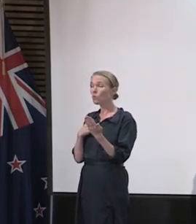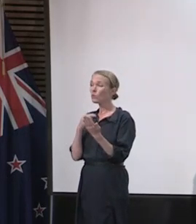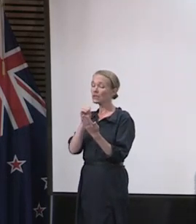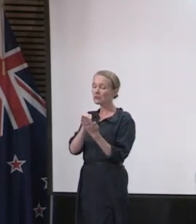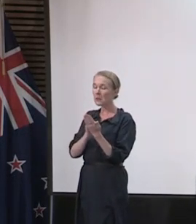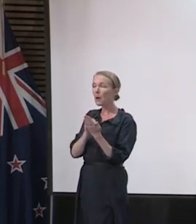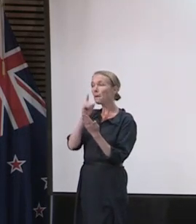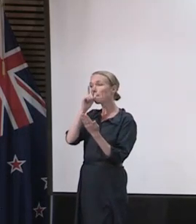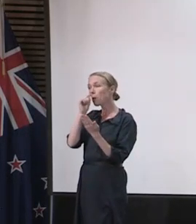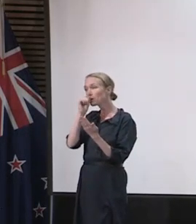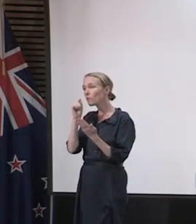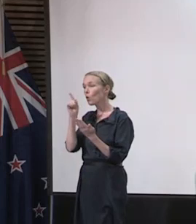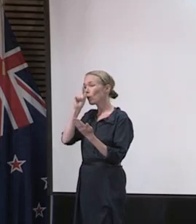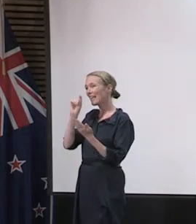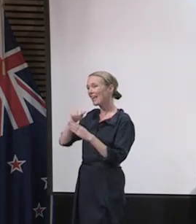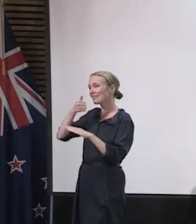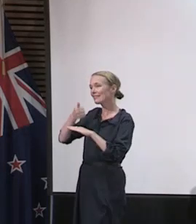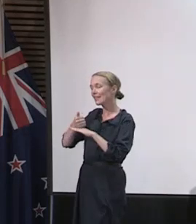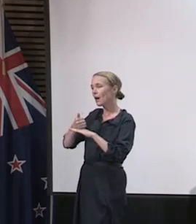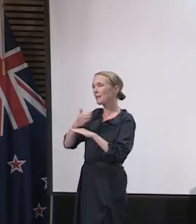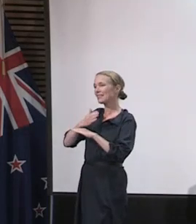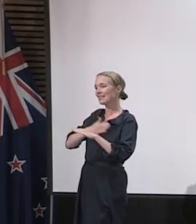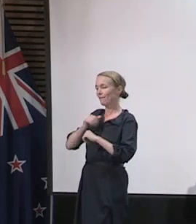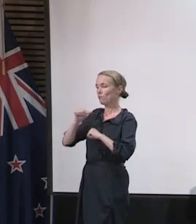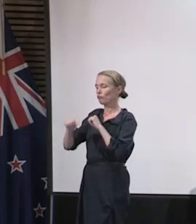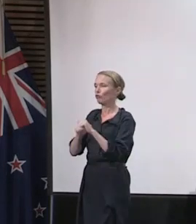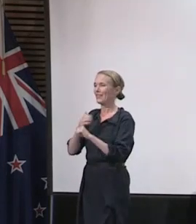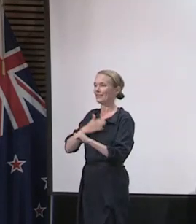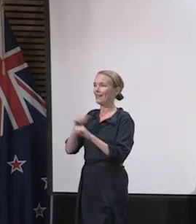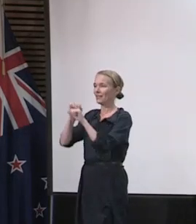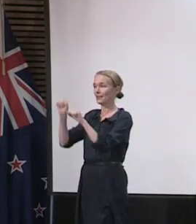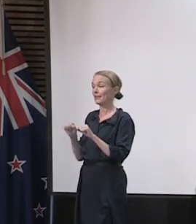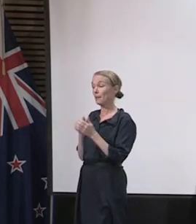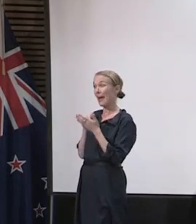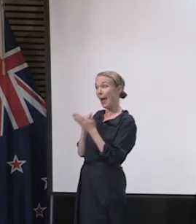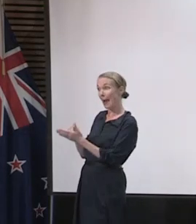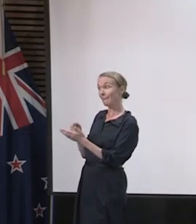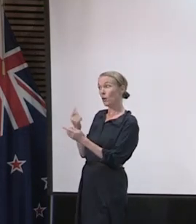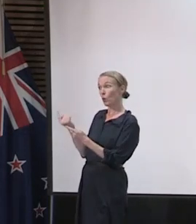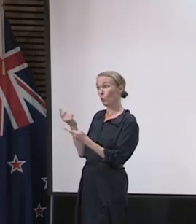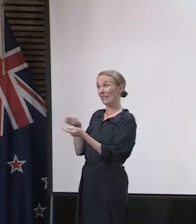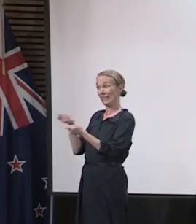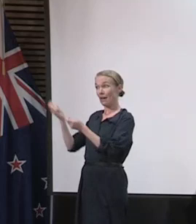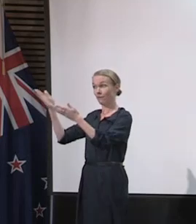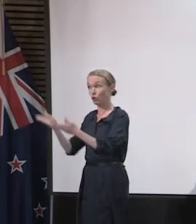within resourcing the ability for there to be checks and